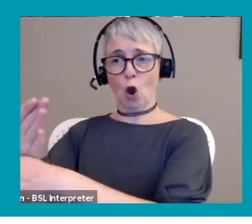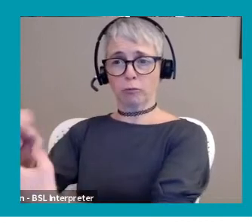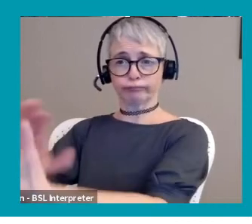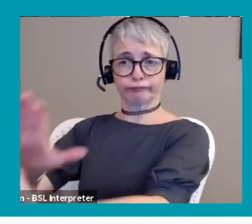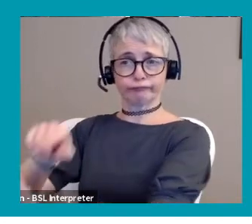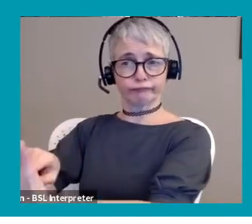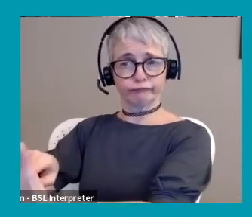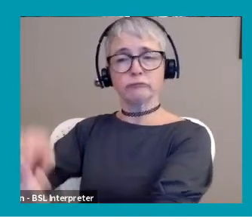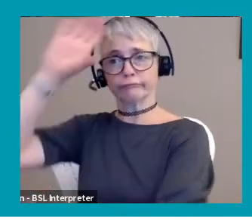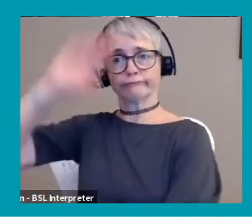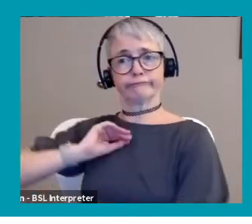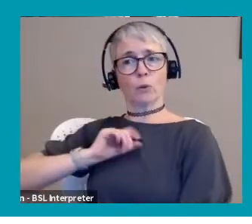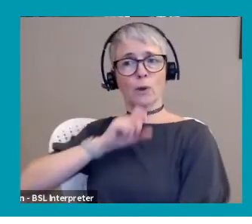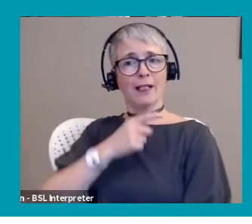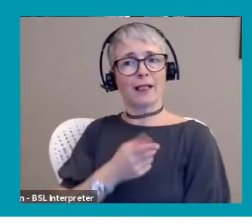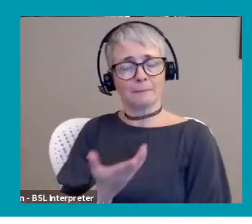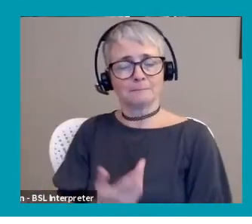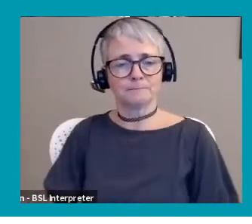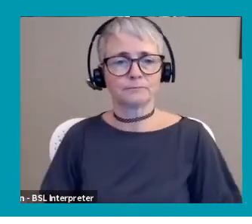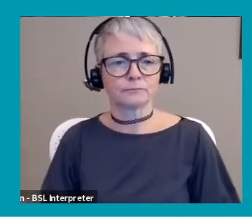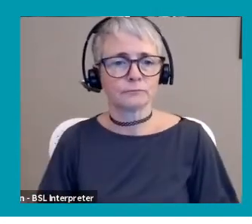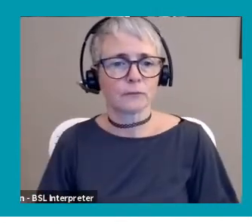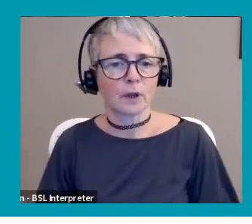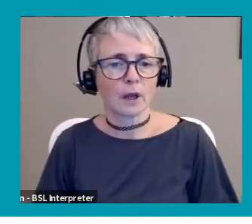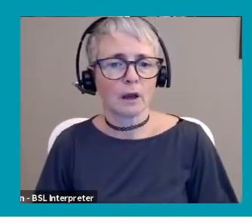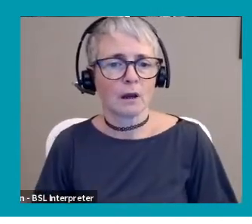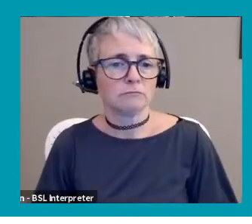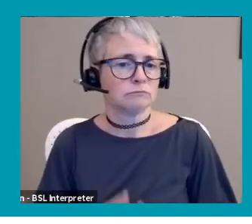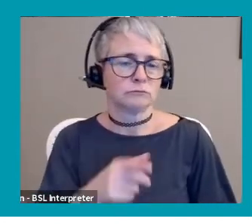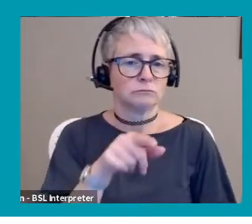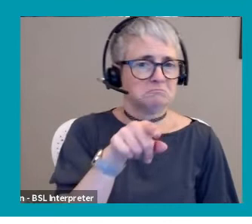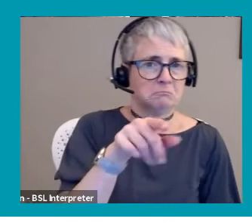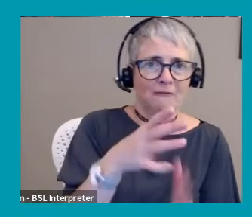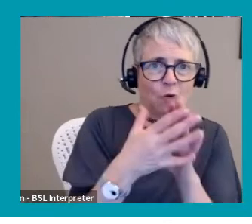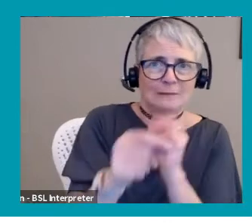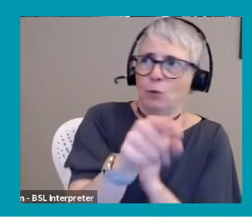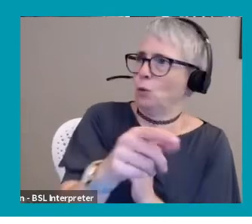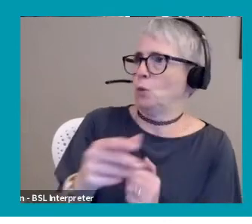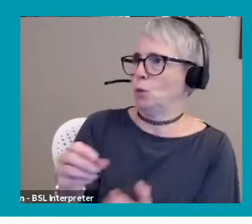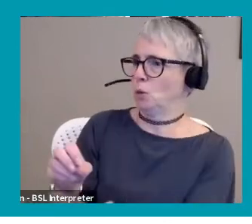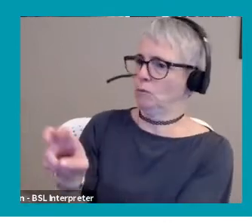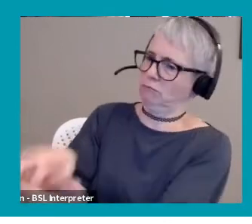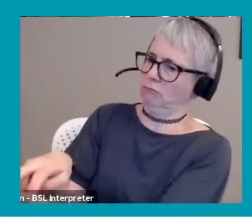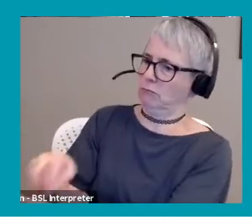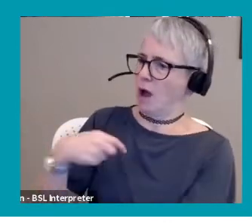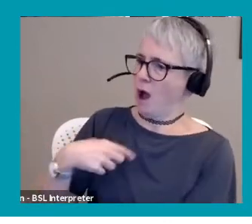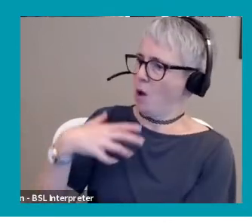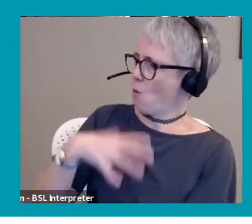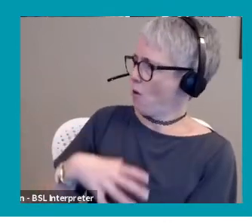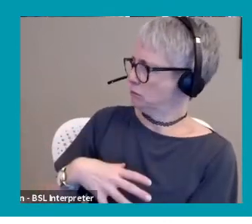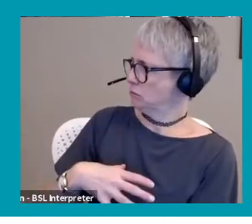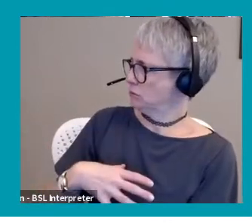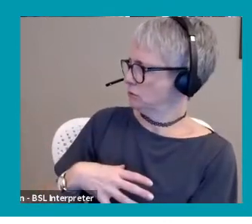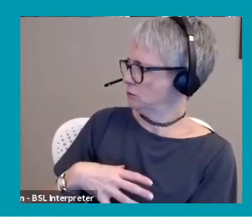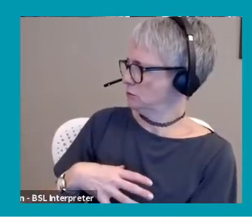So whatever the criteria is, I want to have jobs on Rosa help me out.